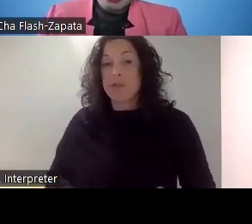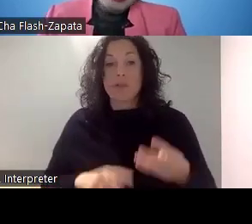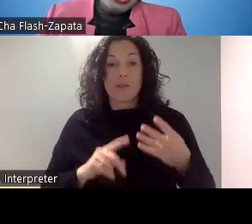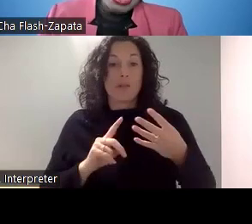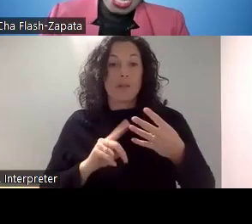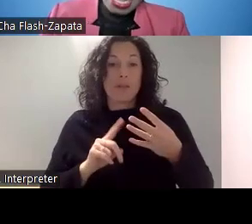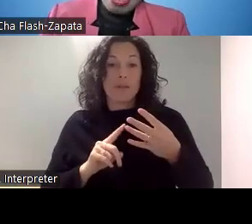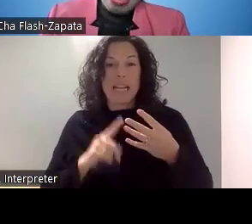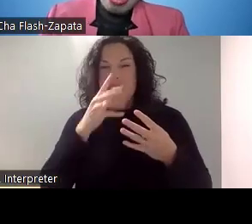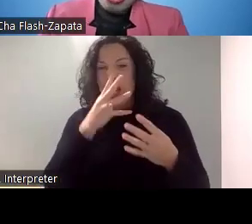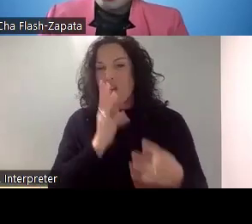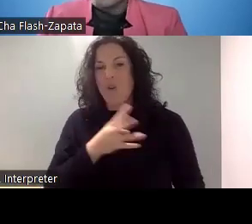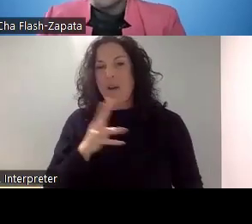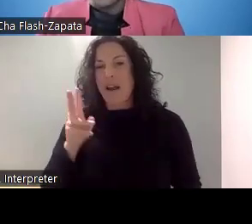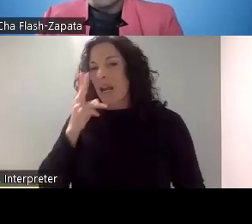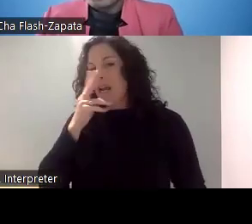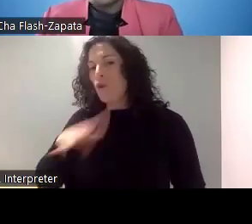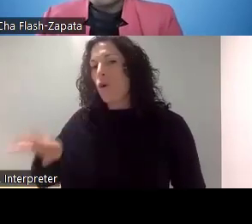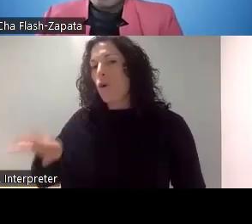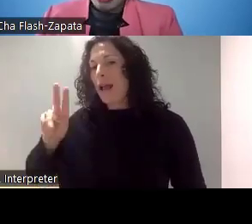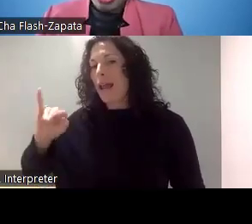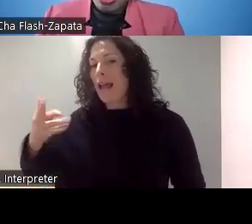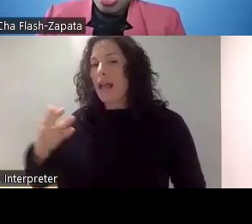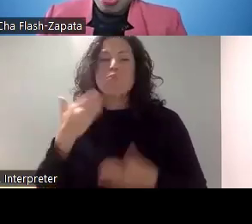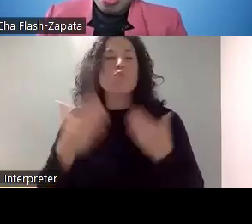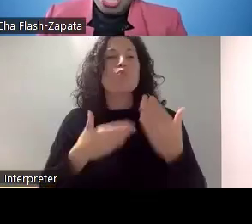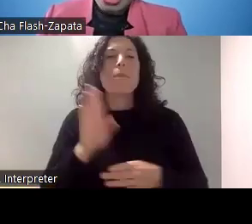Ignore NIH and continue with business as usual?